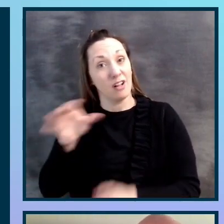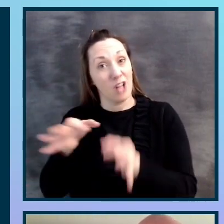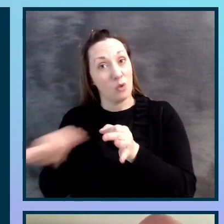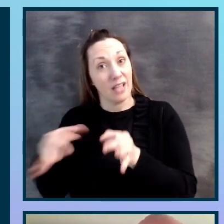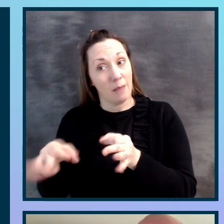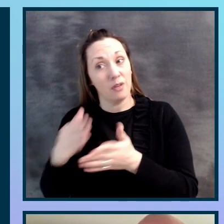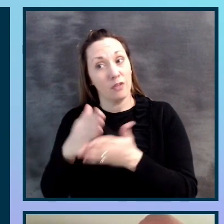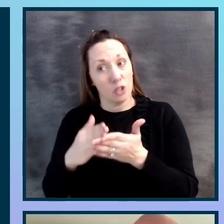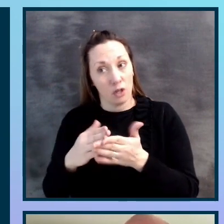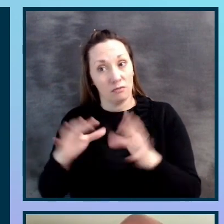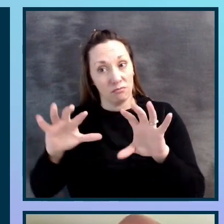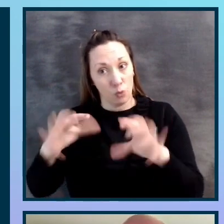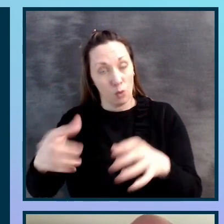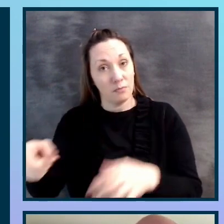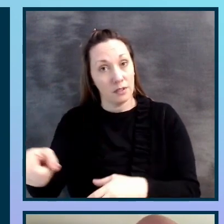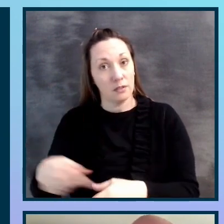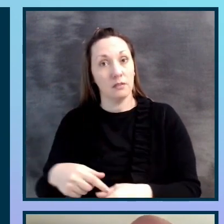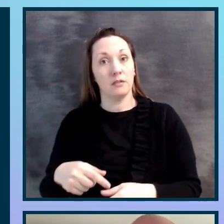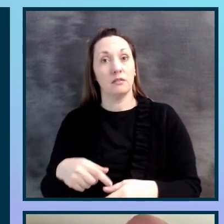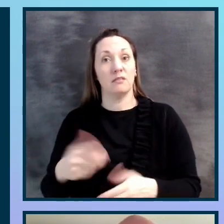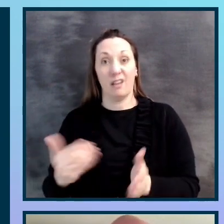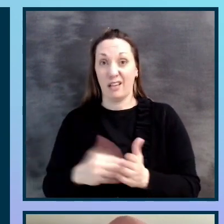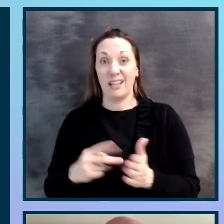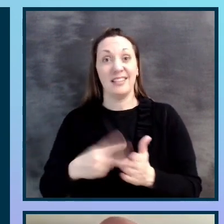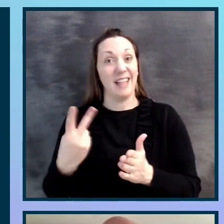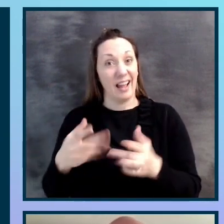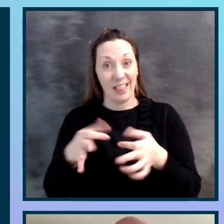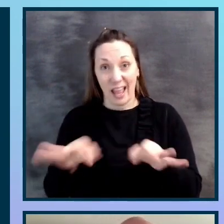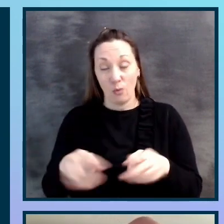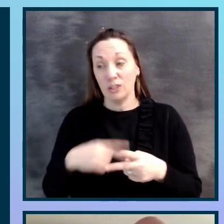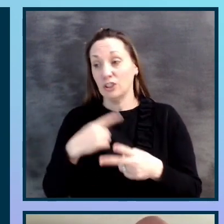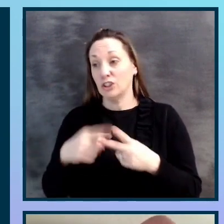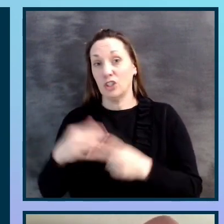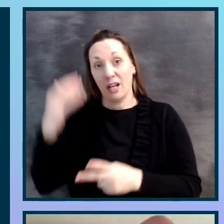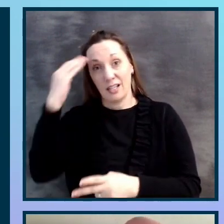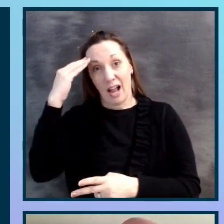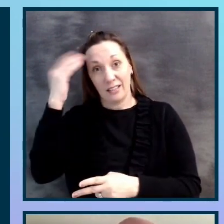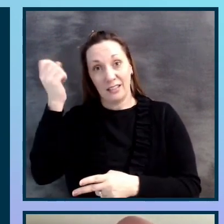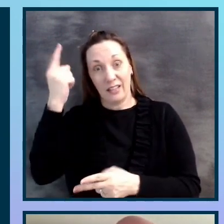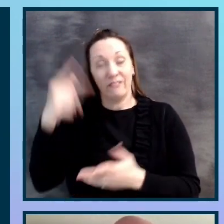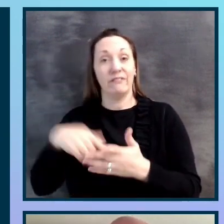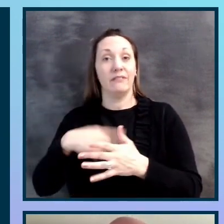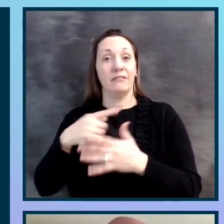And again, second language cognitive and learning, hearing impairment, culturally deaf,